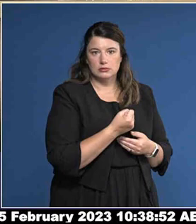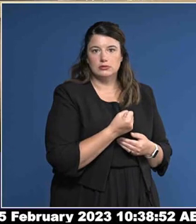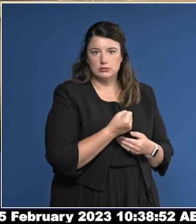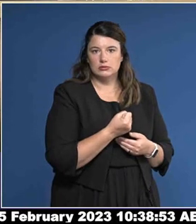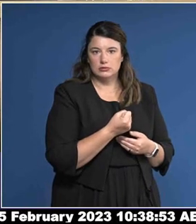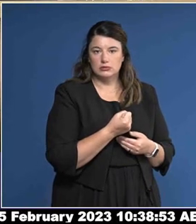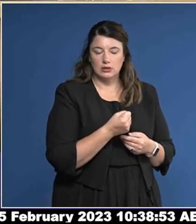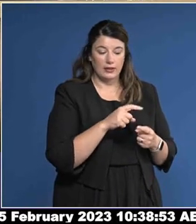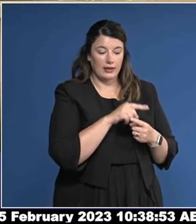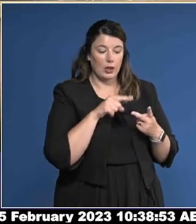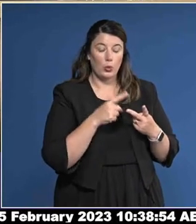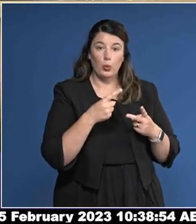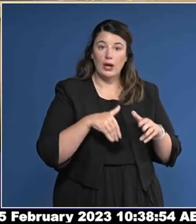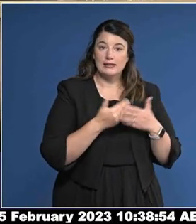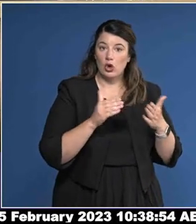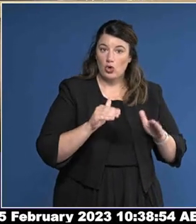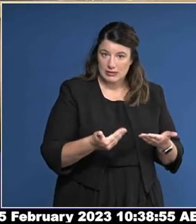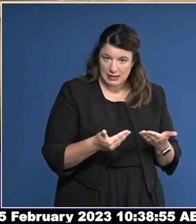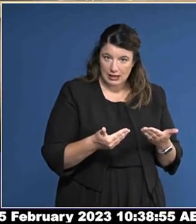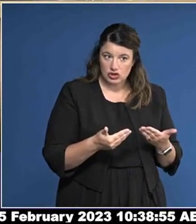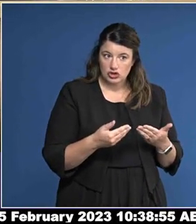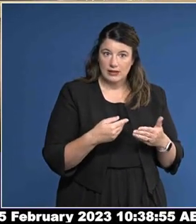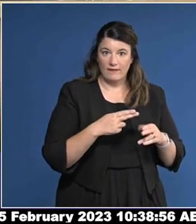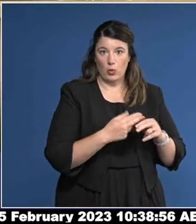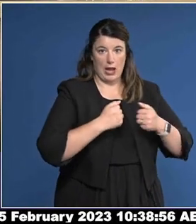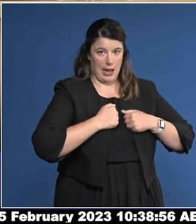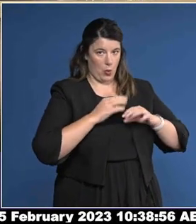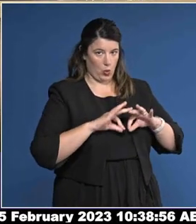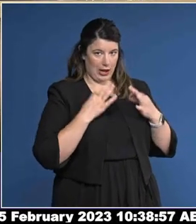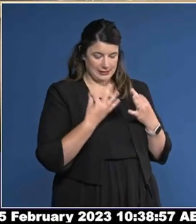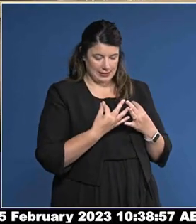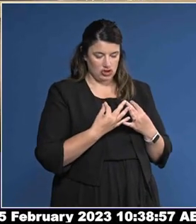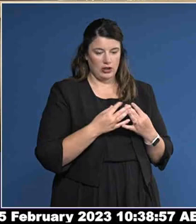one-day orientation into Sunnyfield and then there's a series of online training, which is